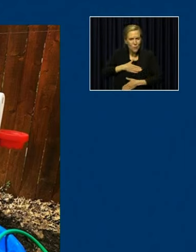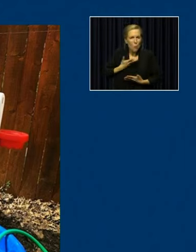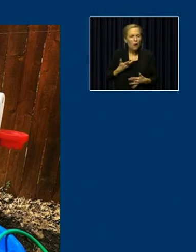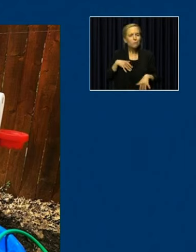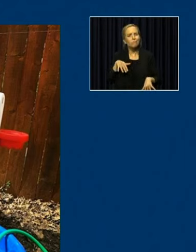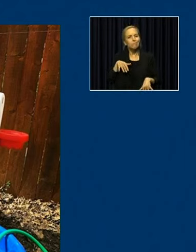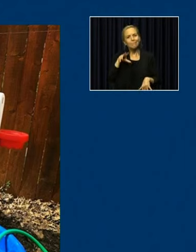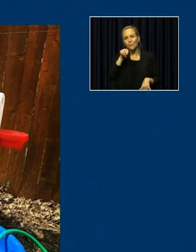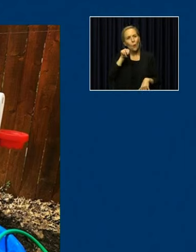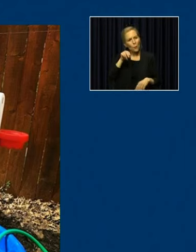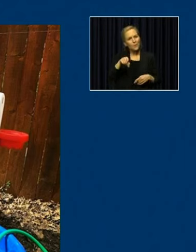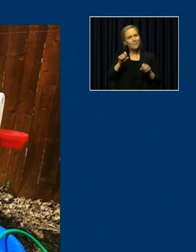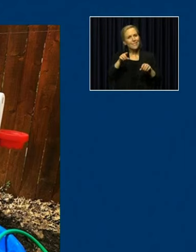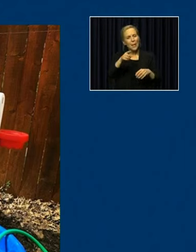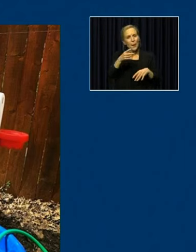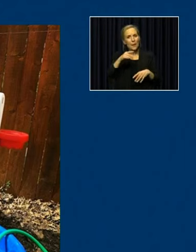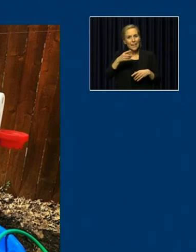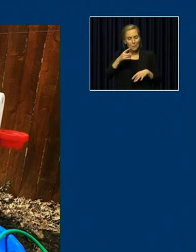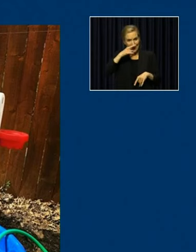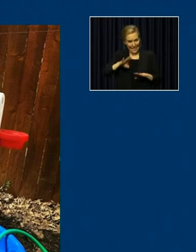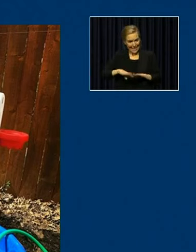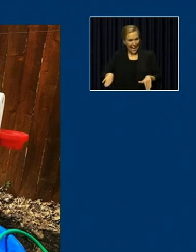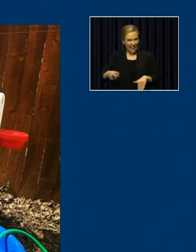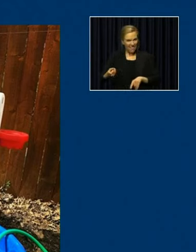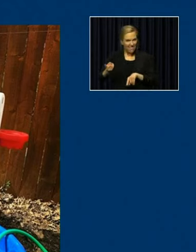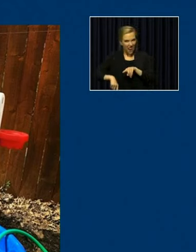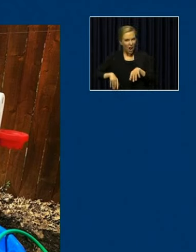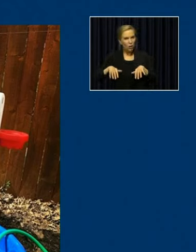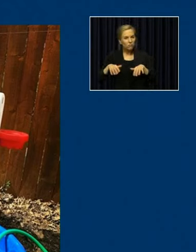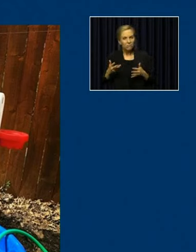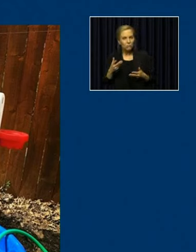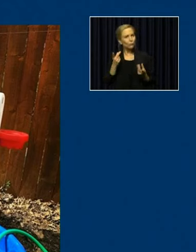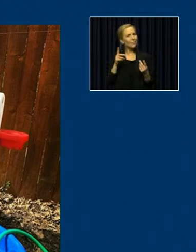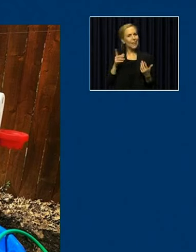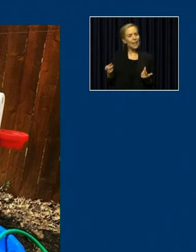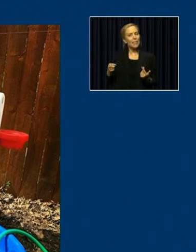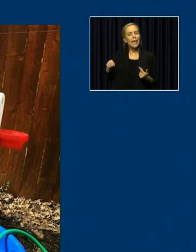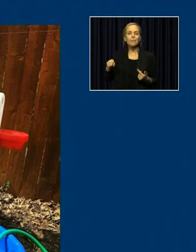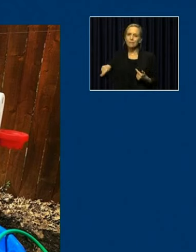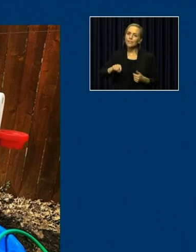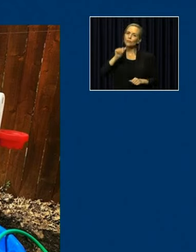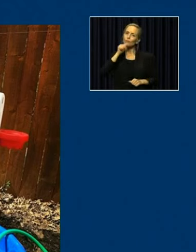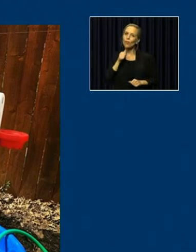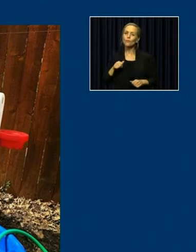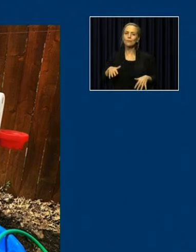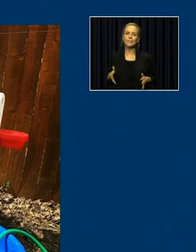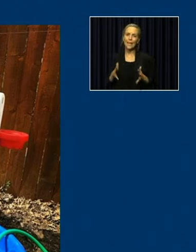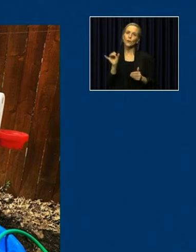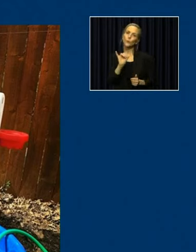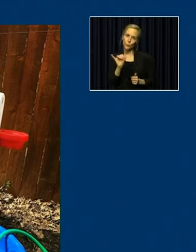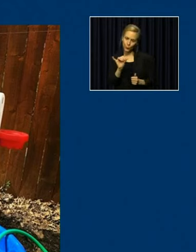UNPRECEDENTED A UNEMPLOYMENT INSURANCE CLAIMS HAVE TAXED OUR PHONE AND ONLINE SYSTEMS.